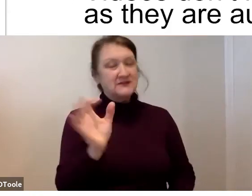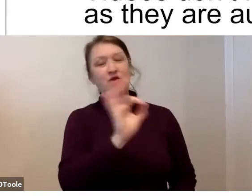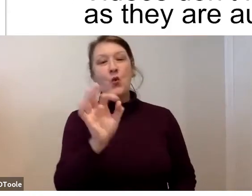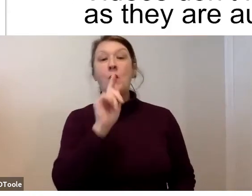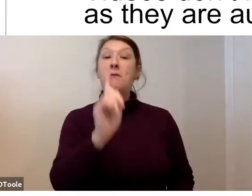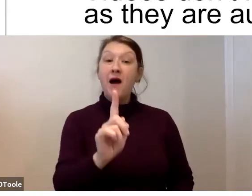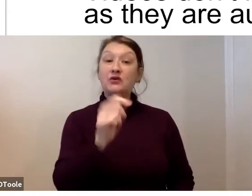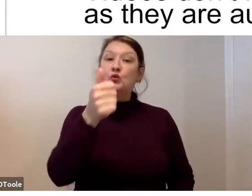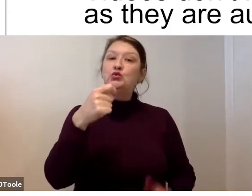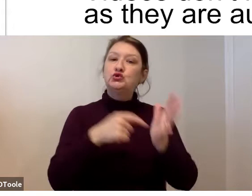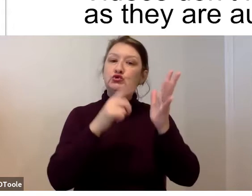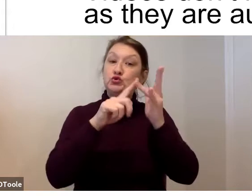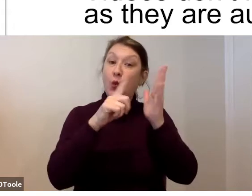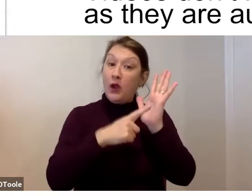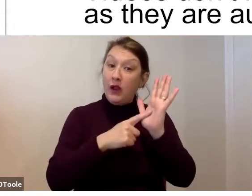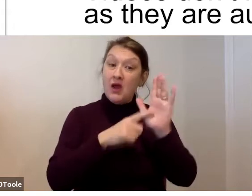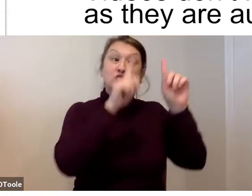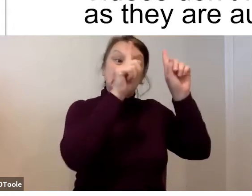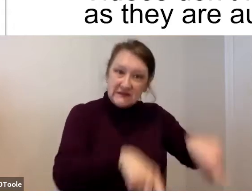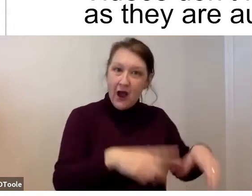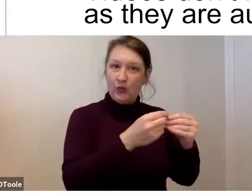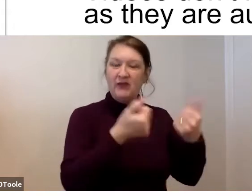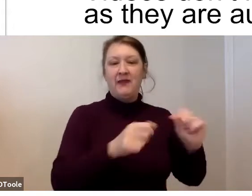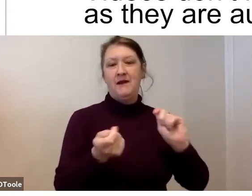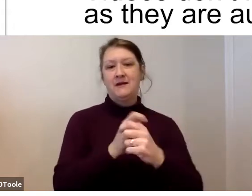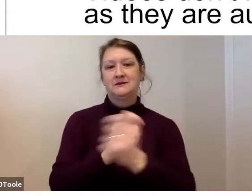base. I will get into a few specific tools.